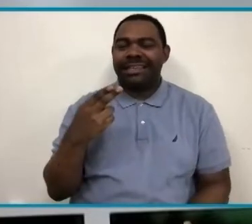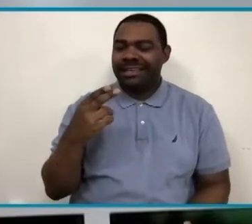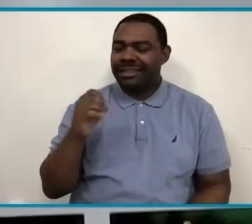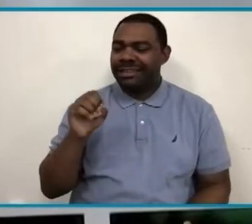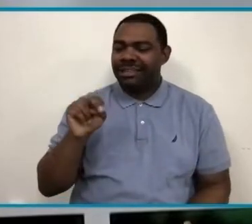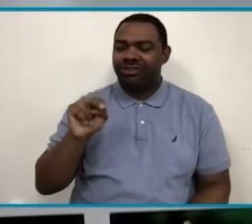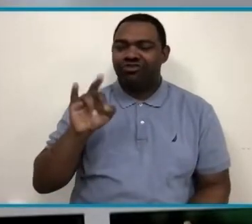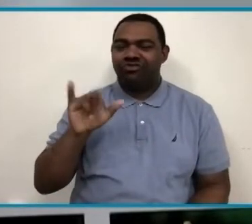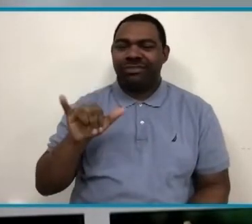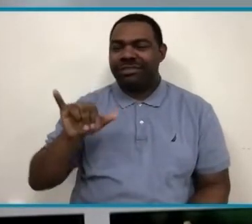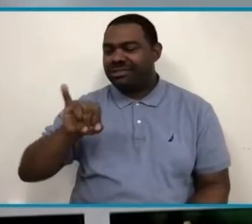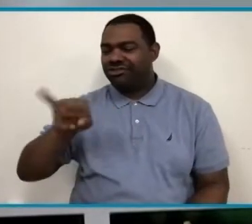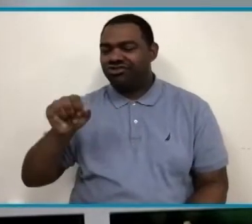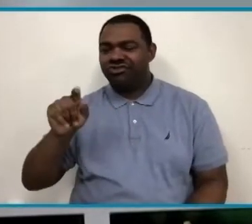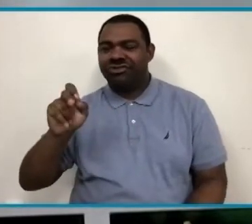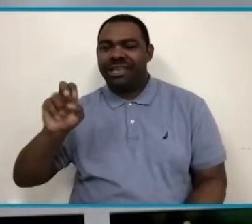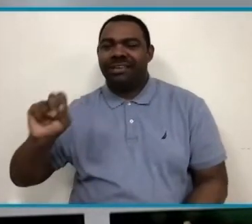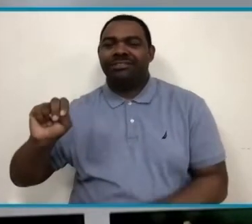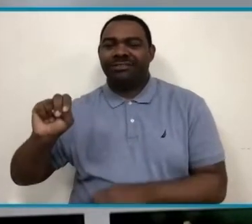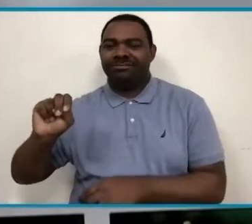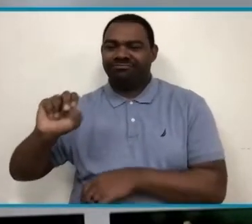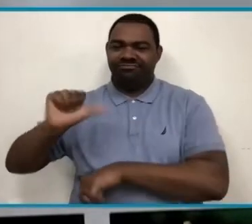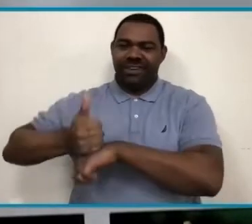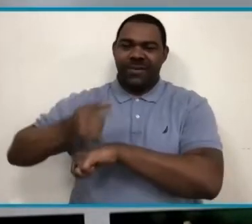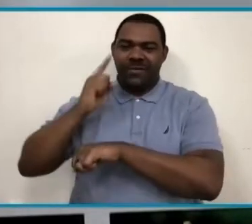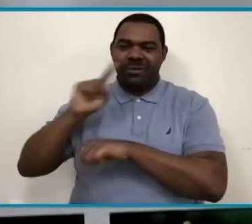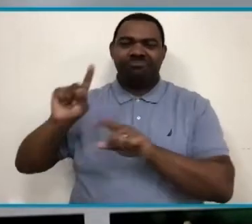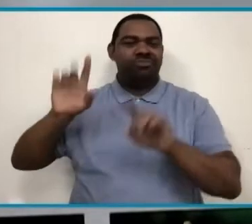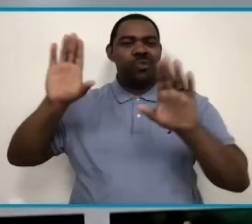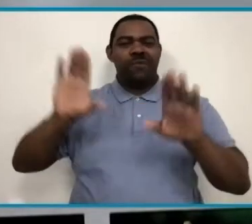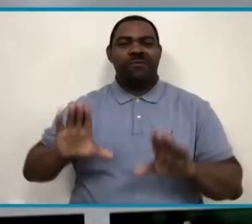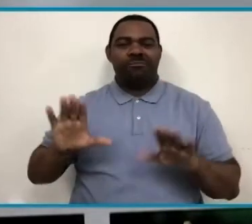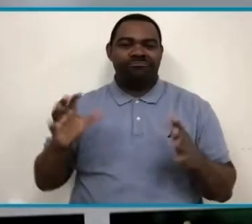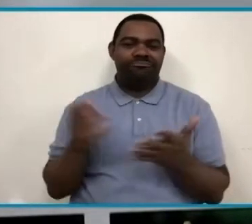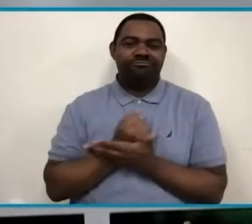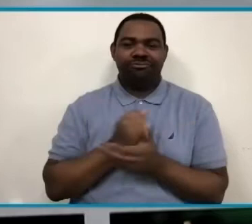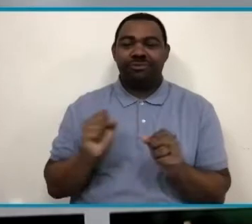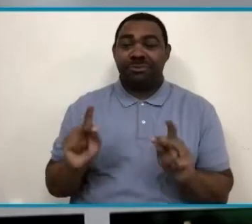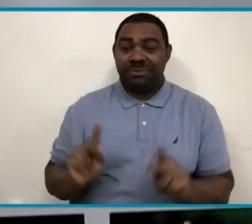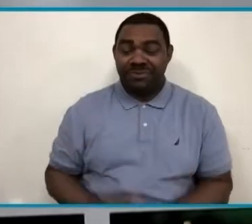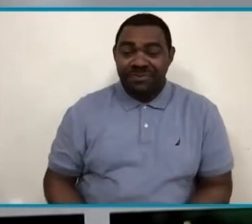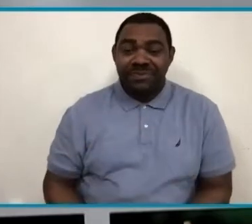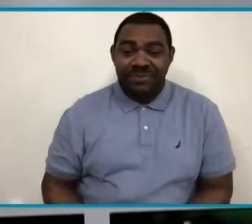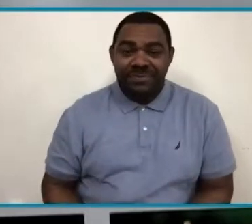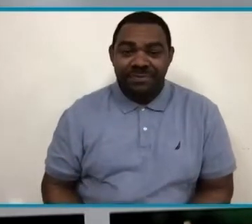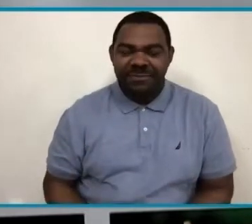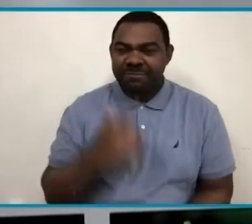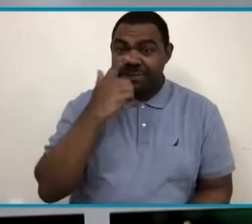So actually when this RFA came out it fit right into the work that my lab was already